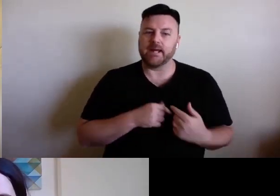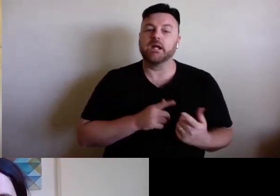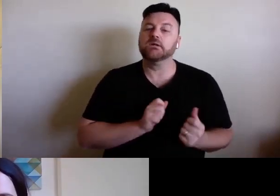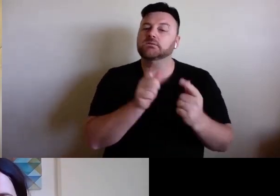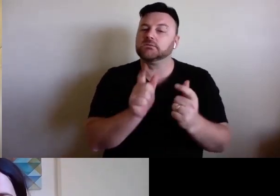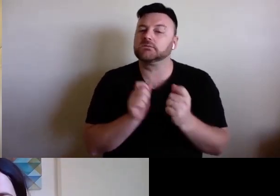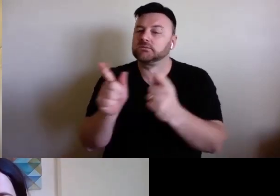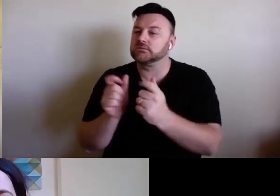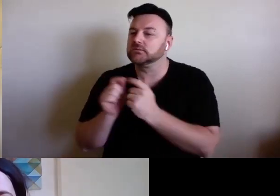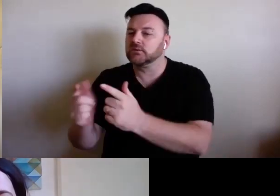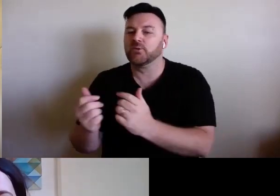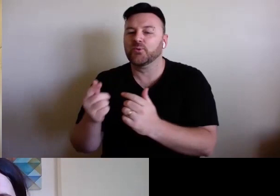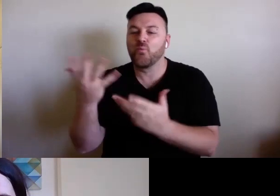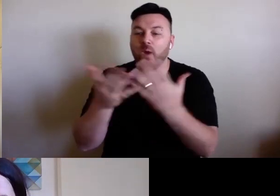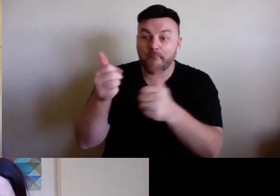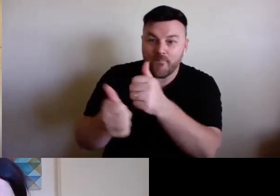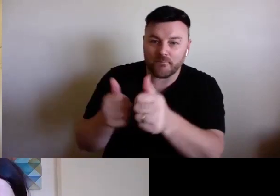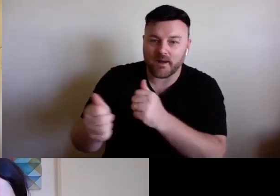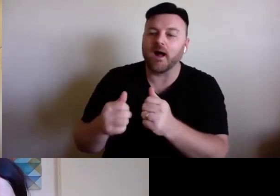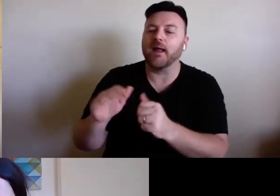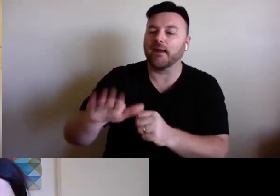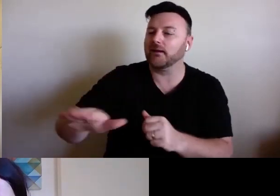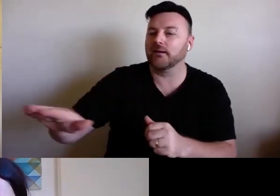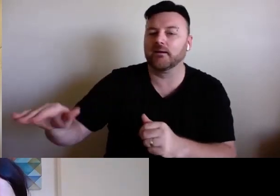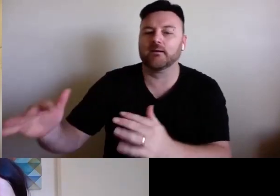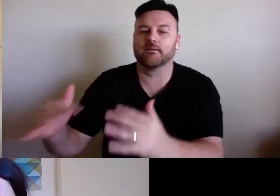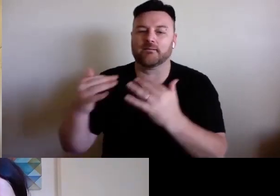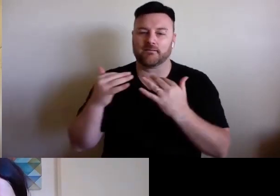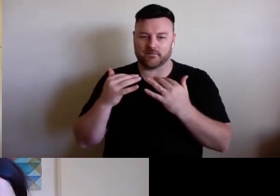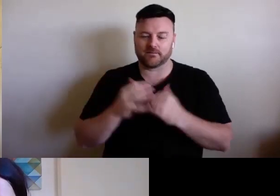journey. Because the other bit about this is - what do customers really